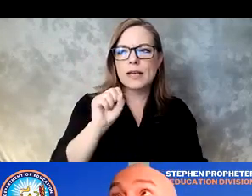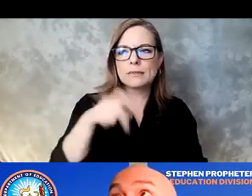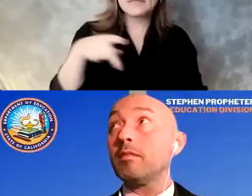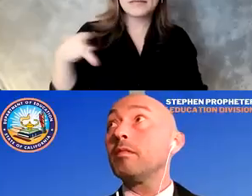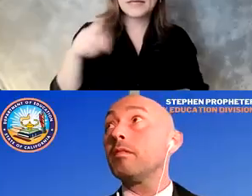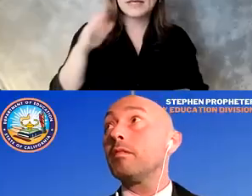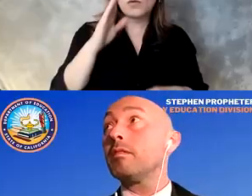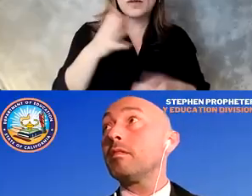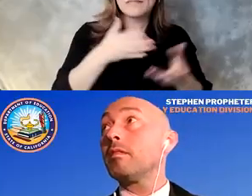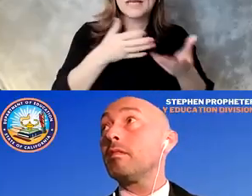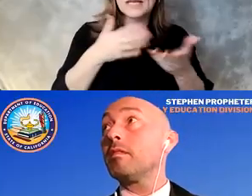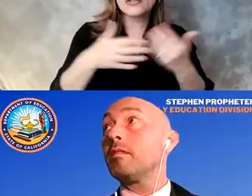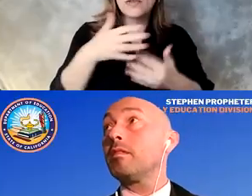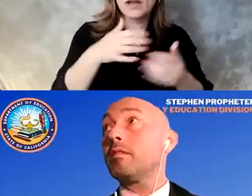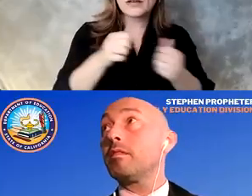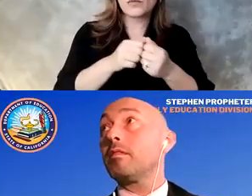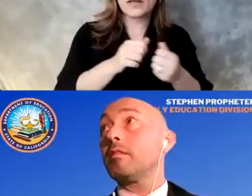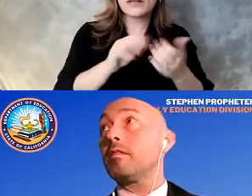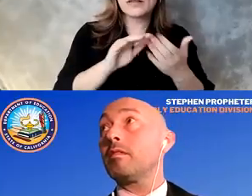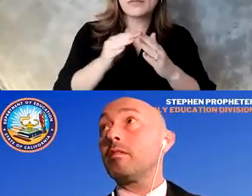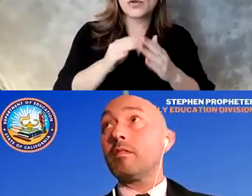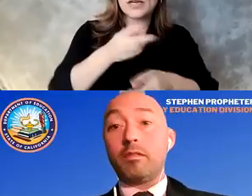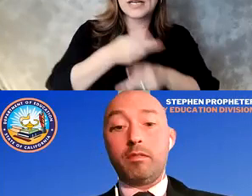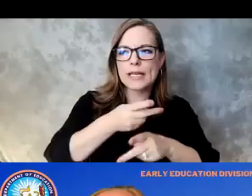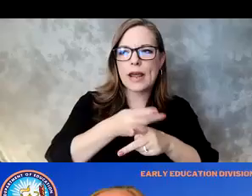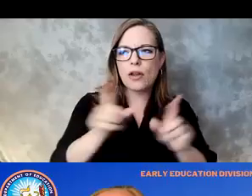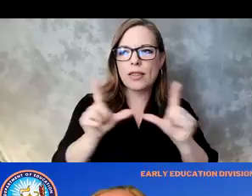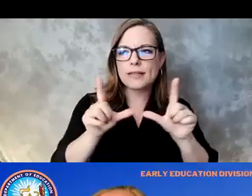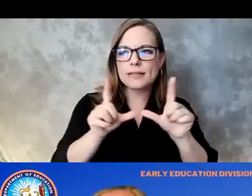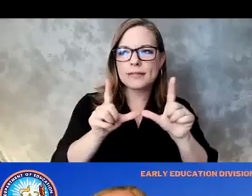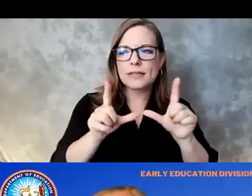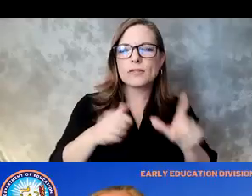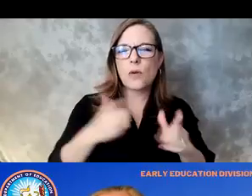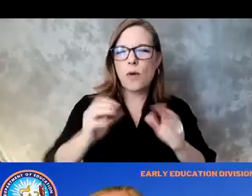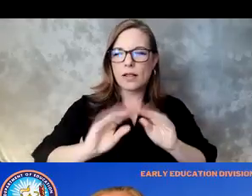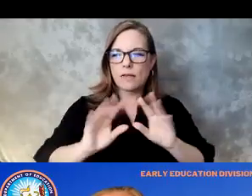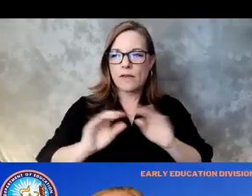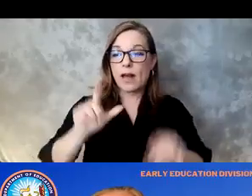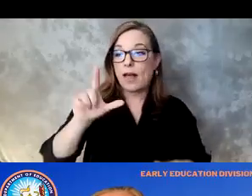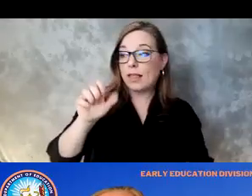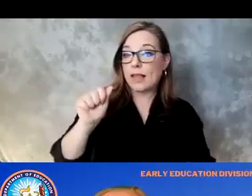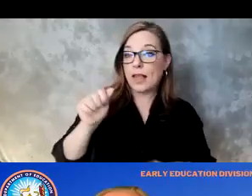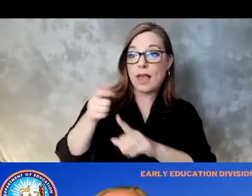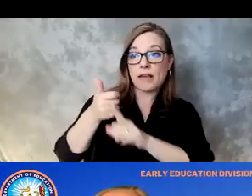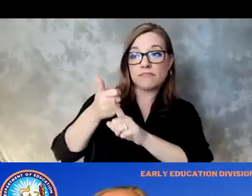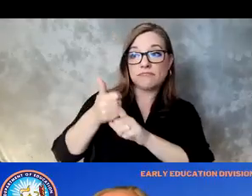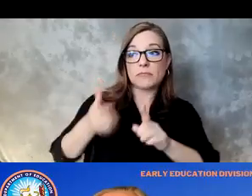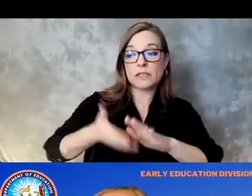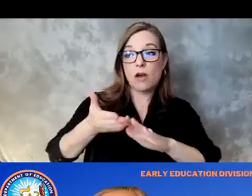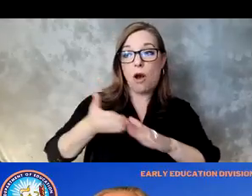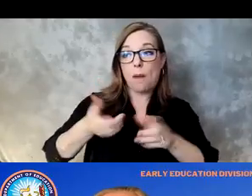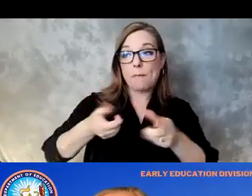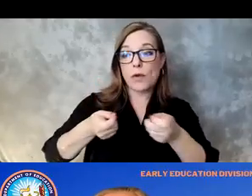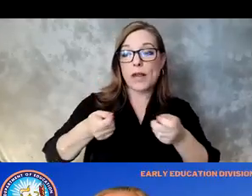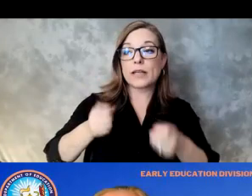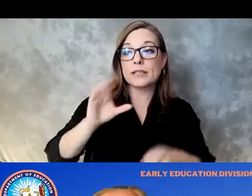community care licensing? So just wanting to clarify that if an LEA is operating a CSPP